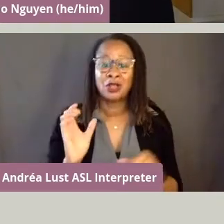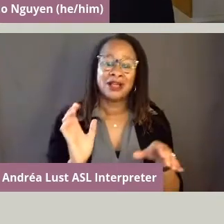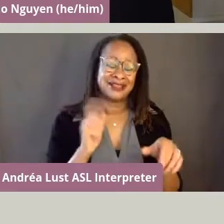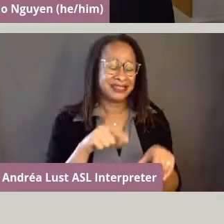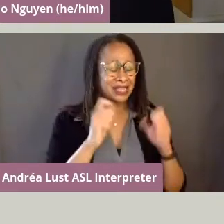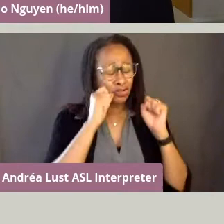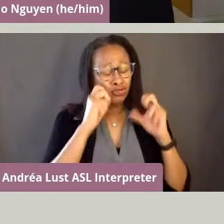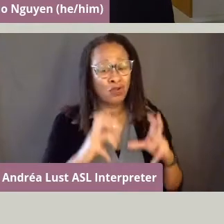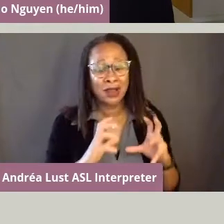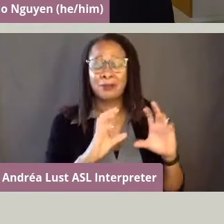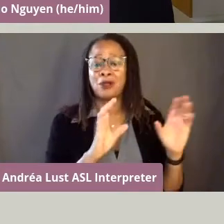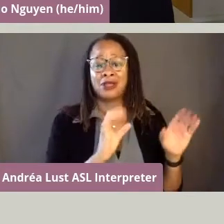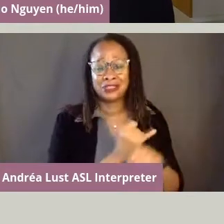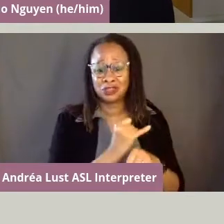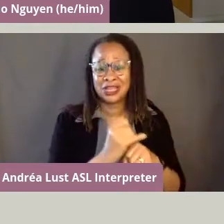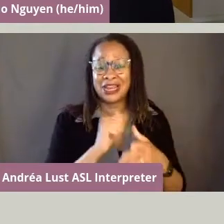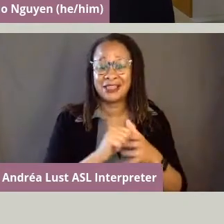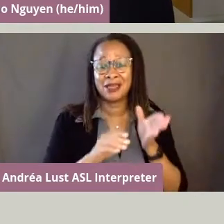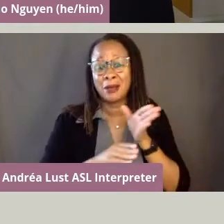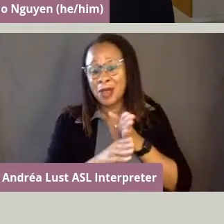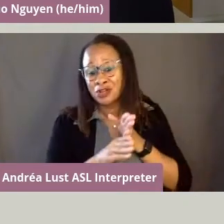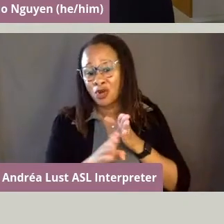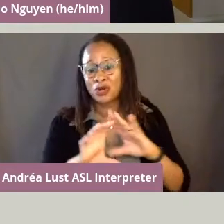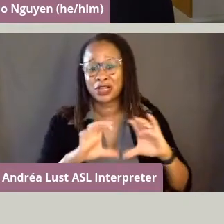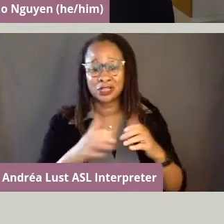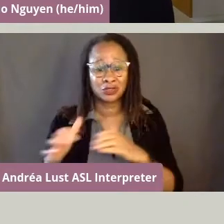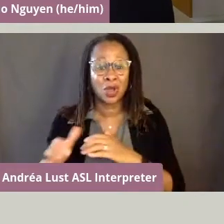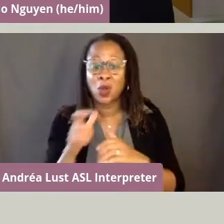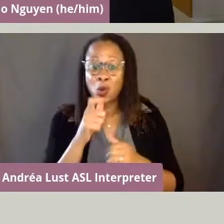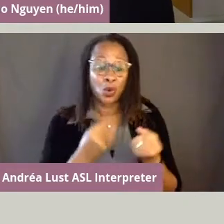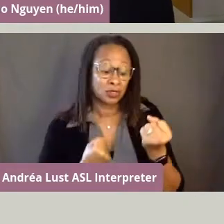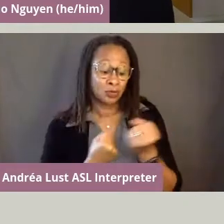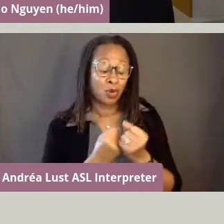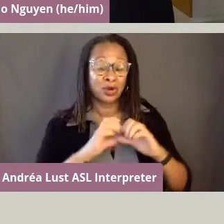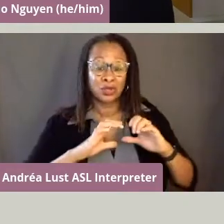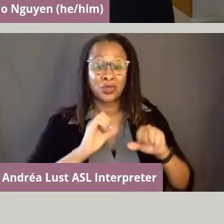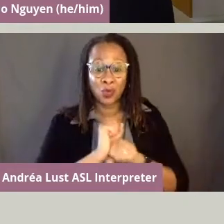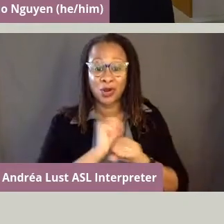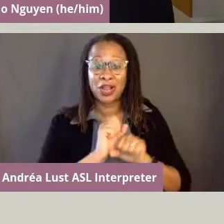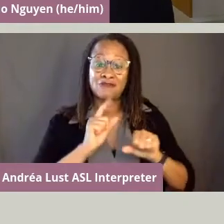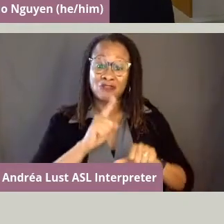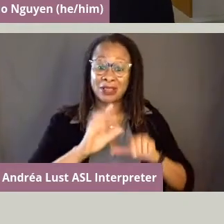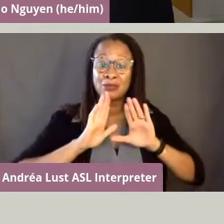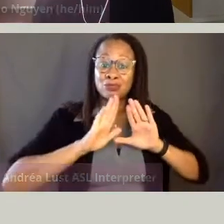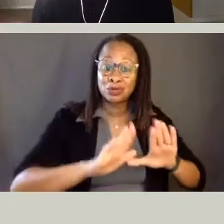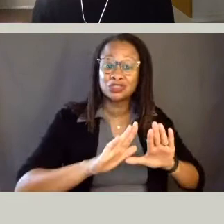in the minority consortia that are supporting this work and really pushing. And I think that the entire PBS, CPB system